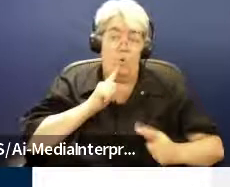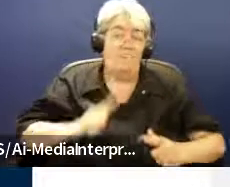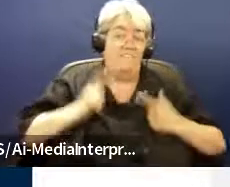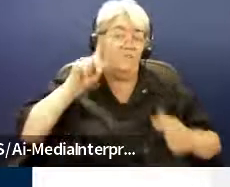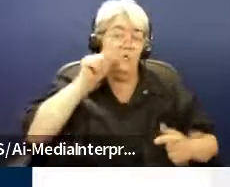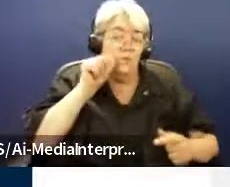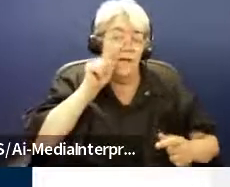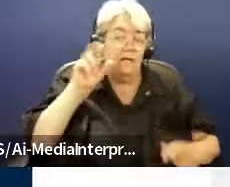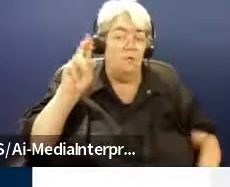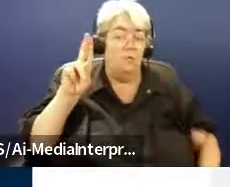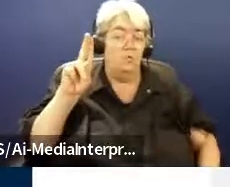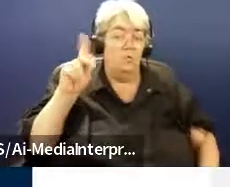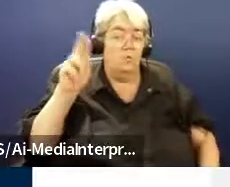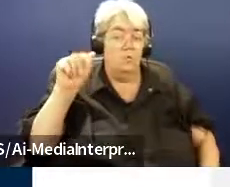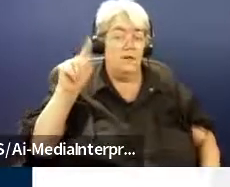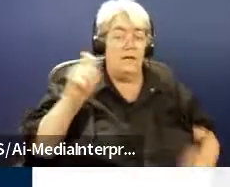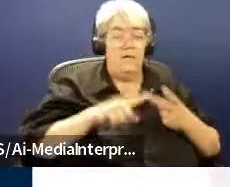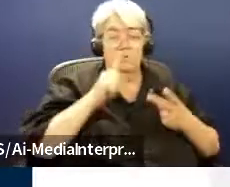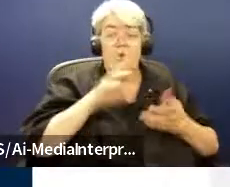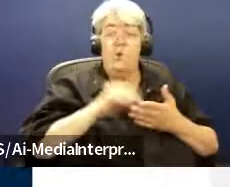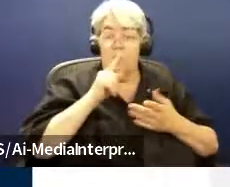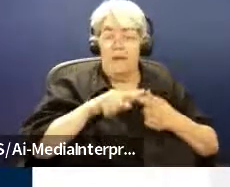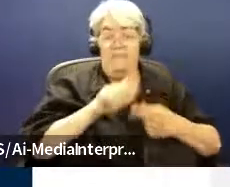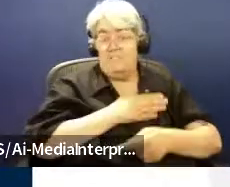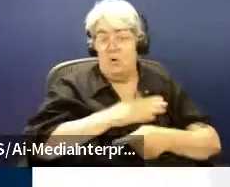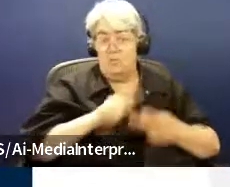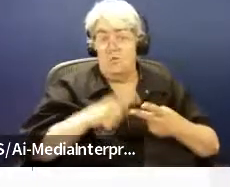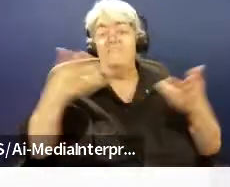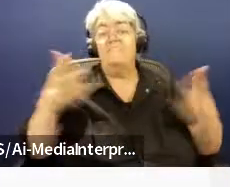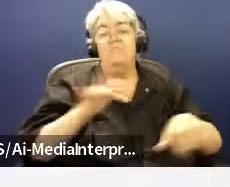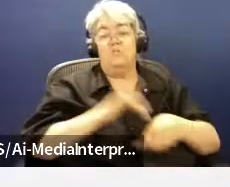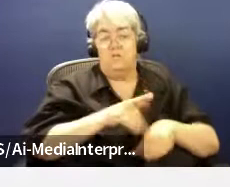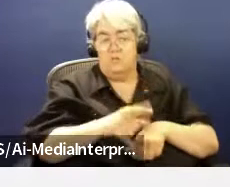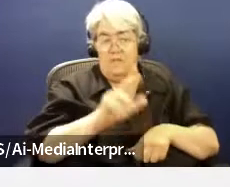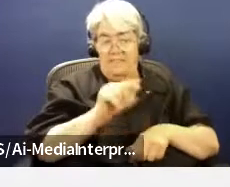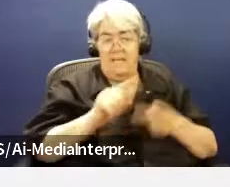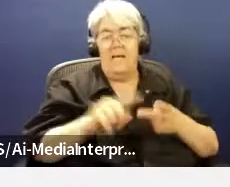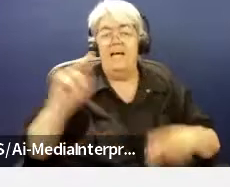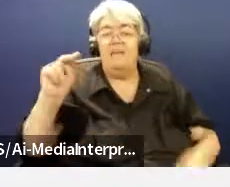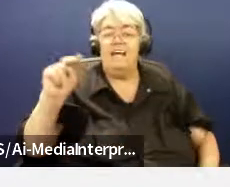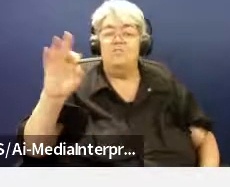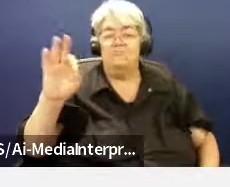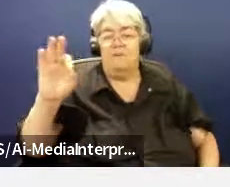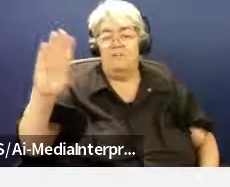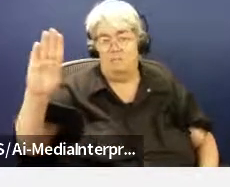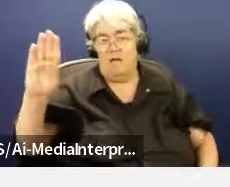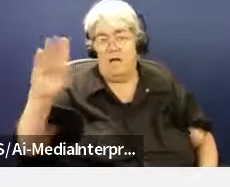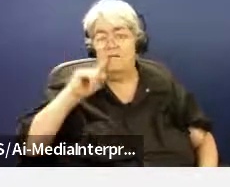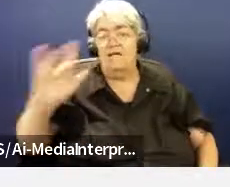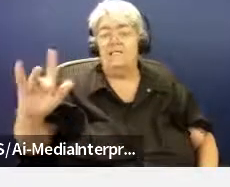but I can press in JAWS the V, We are with you, the benefit concert to help the blind Ukraine, learn about the